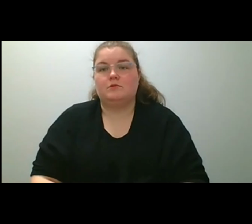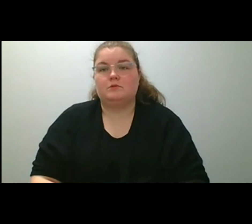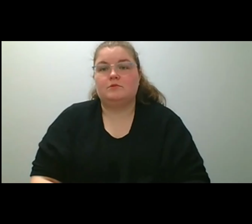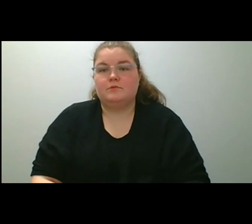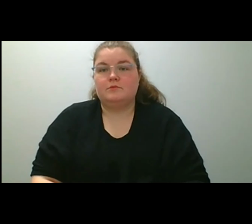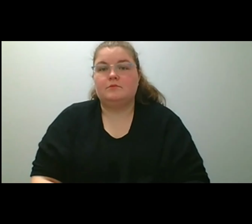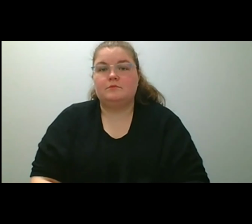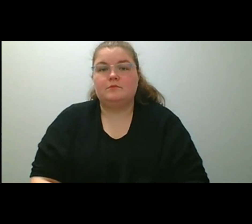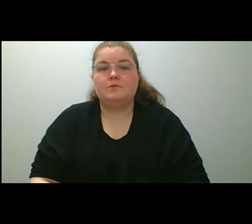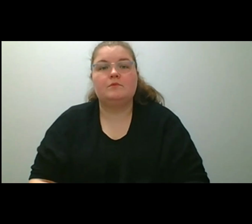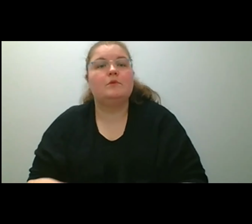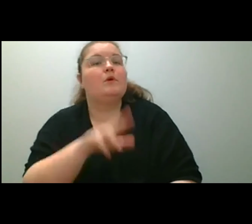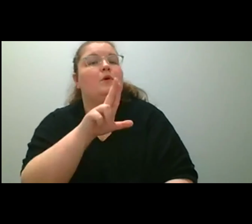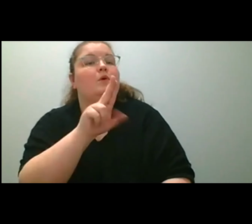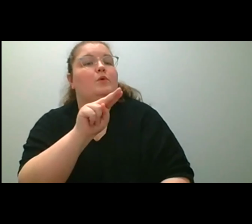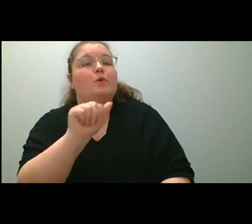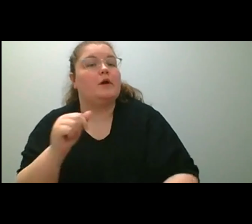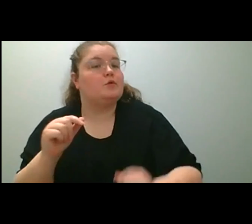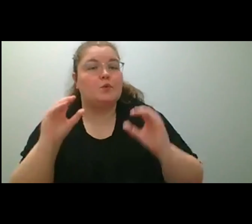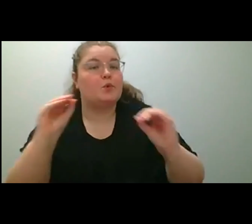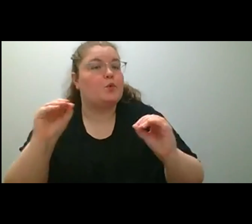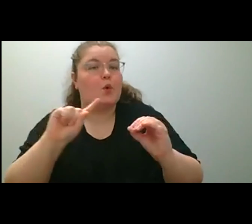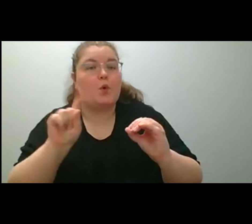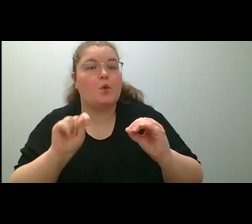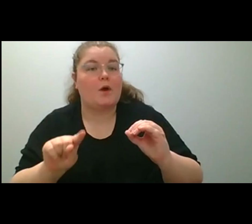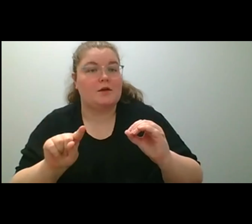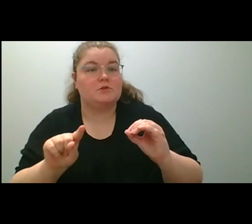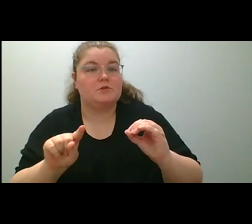So Una, we don't have any questions in the chat, but I want to give folks just a minute or two